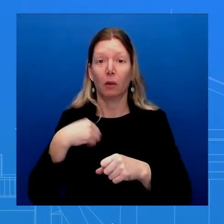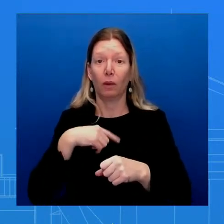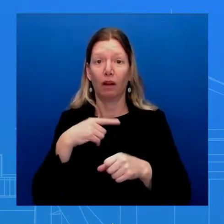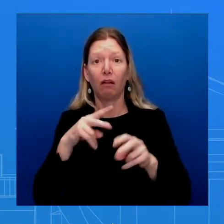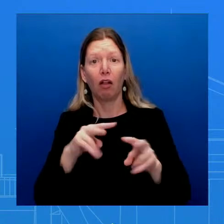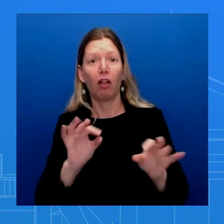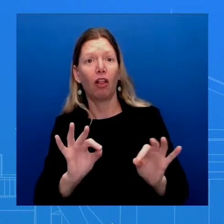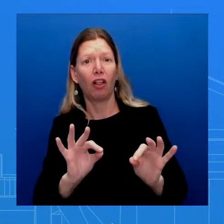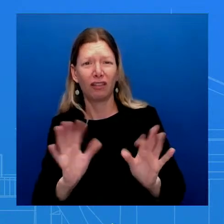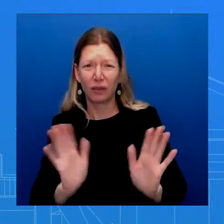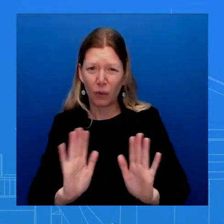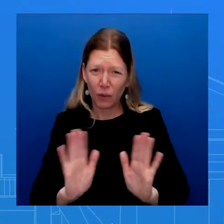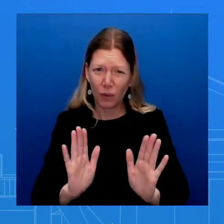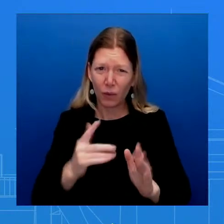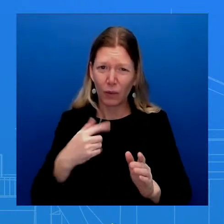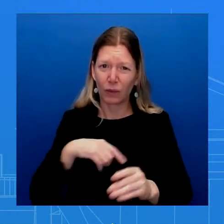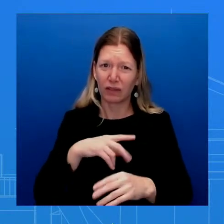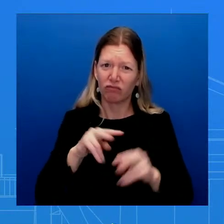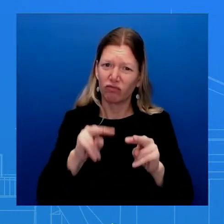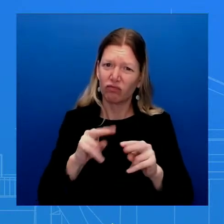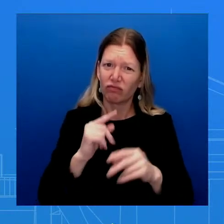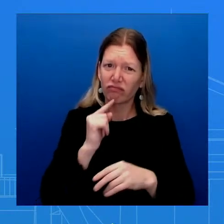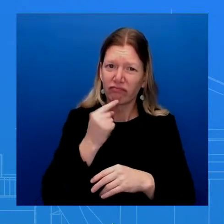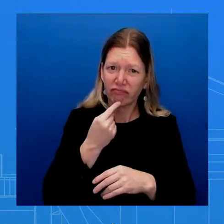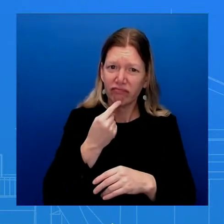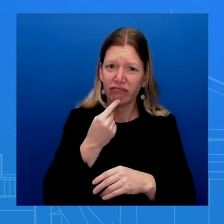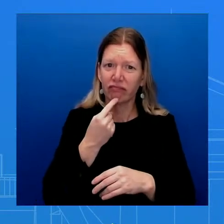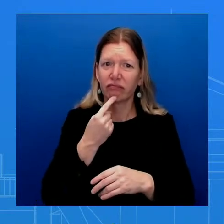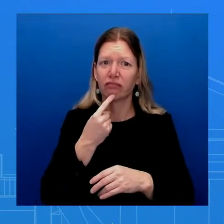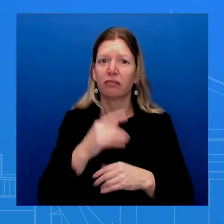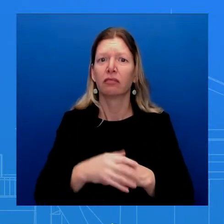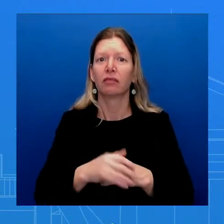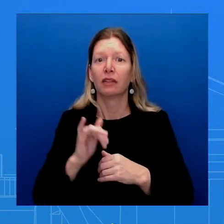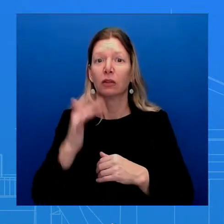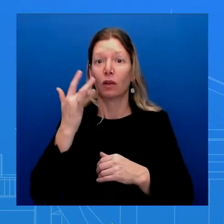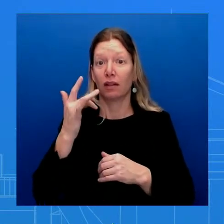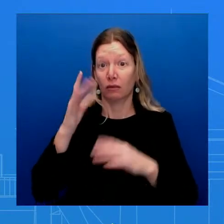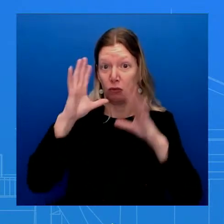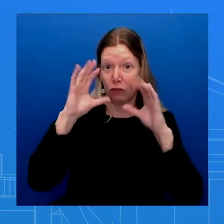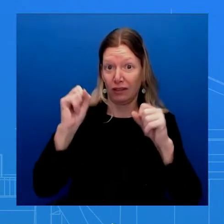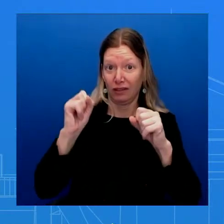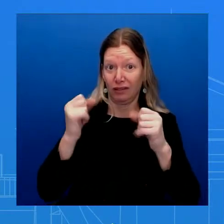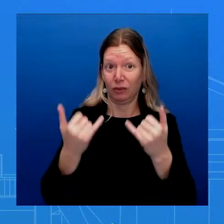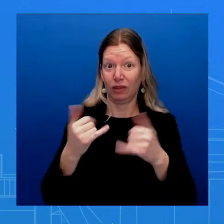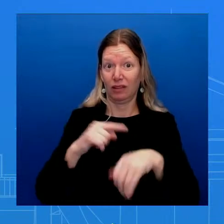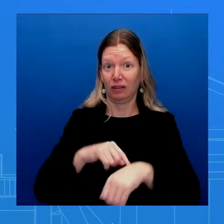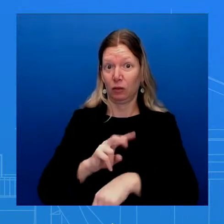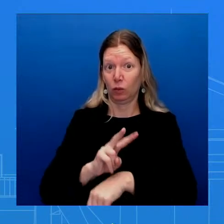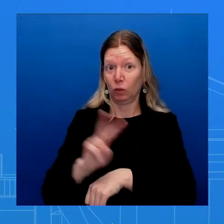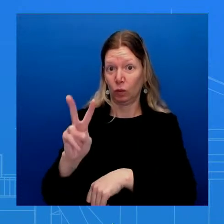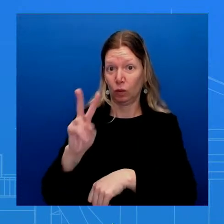That's why the President, at two o'clock, is going to talk about what -- the actions that he's taking to continue to lower costs. The Press: But why do you think it is